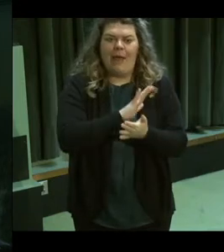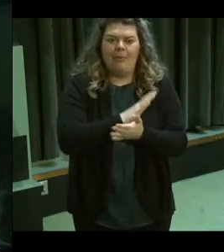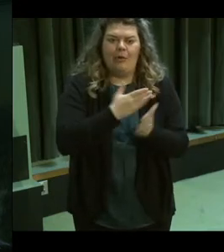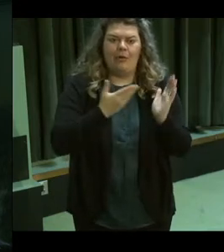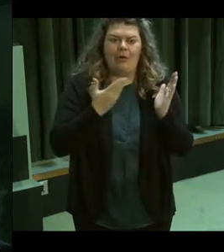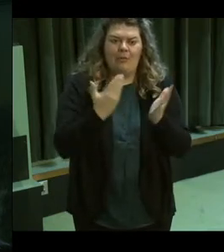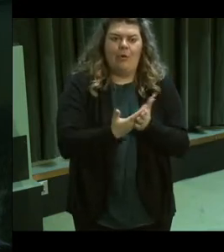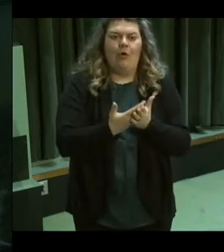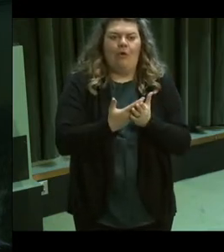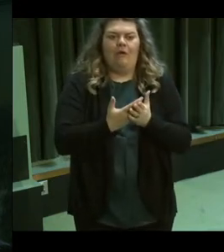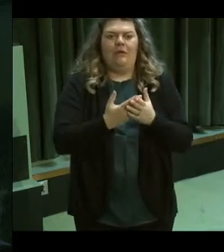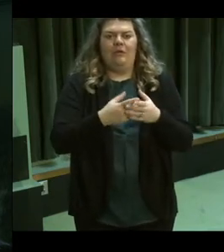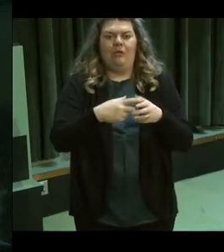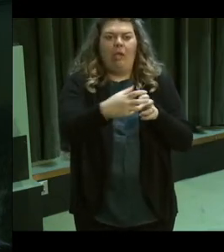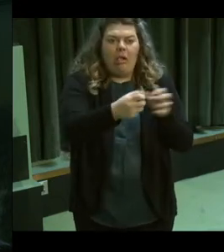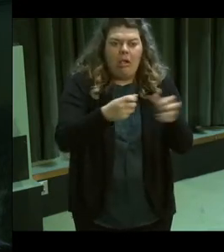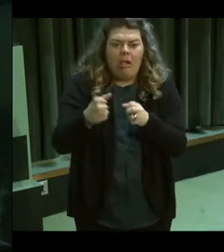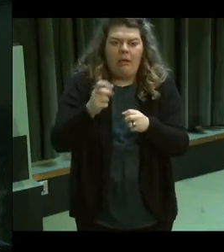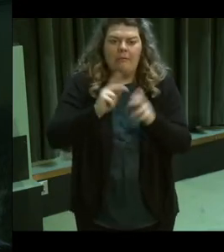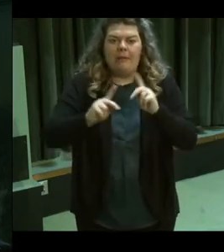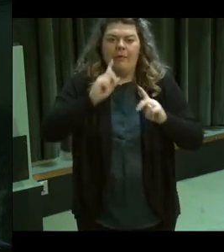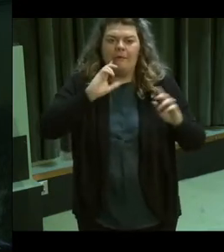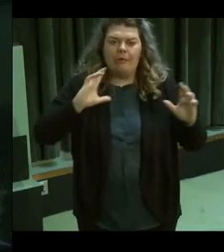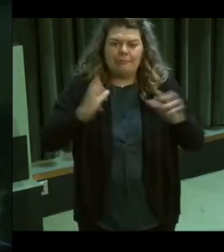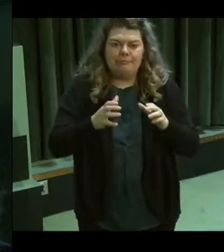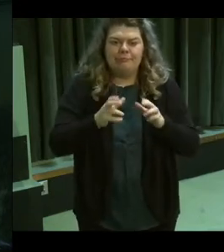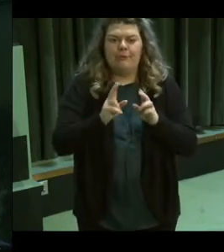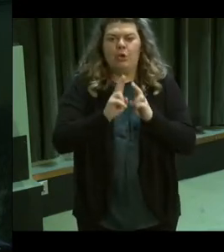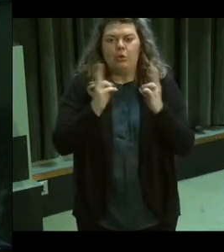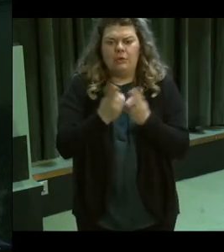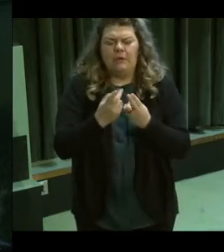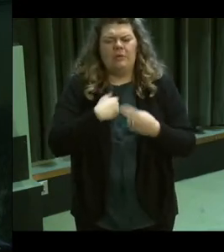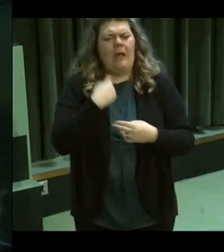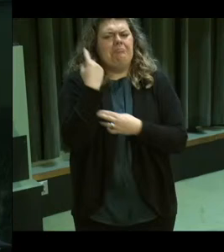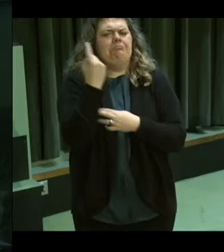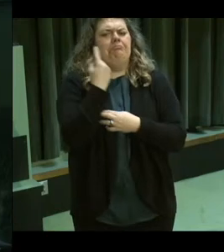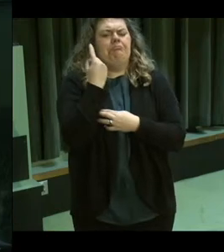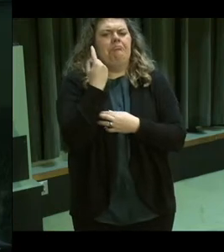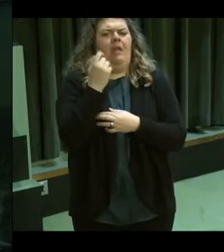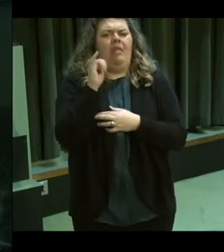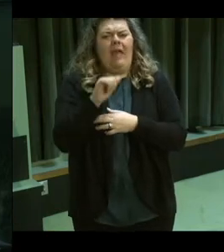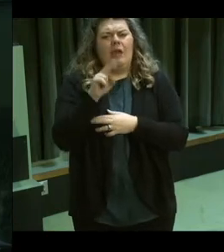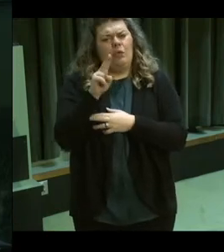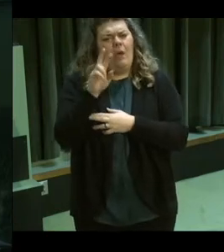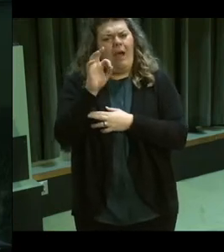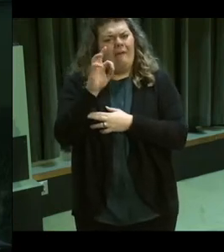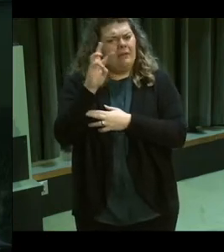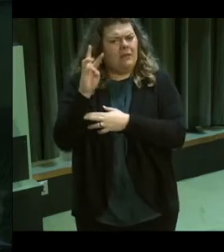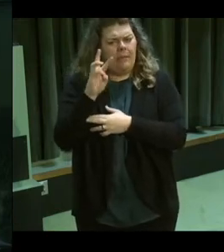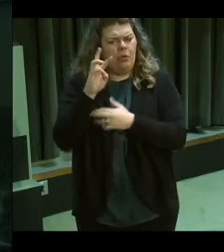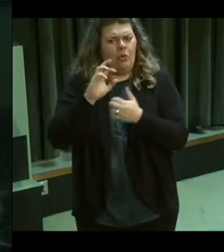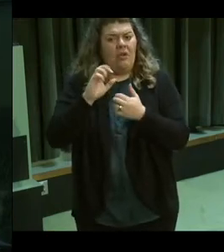me to actually unionize anybody,